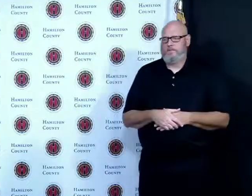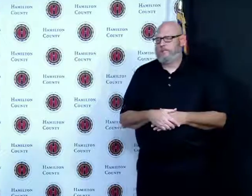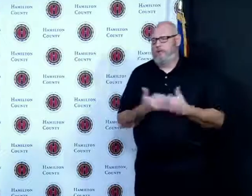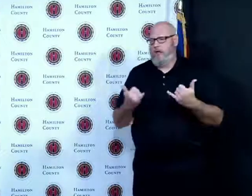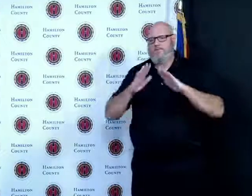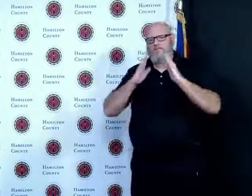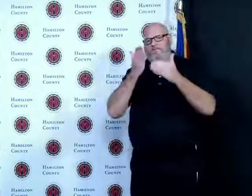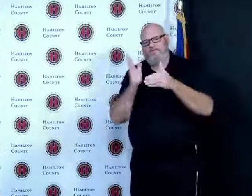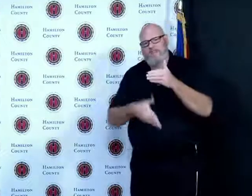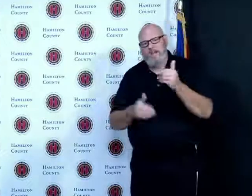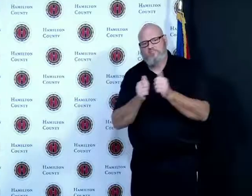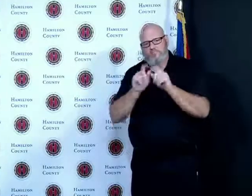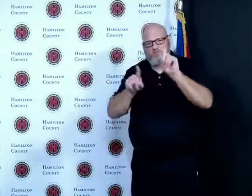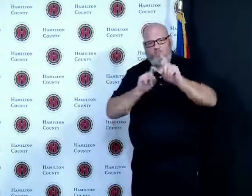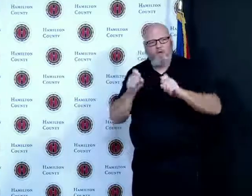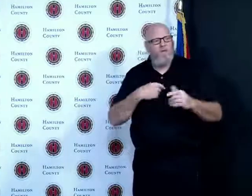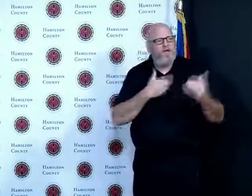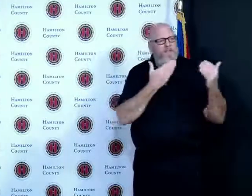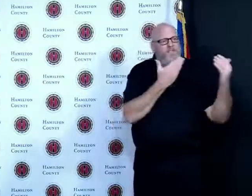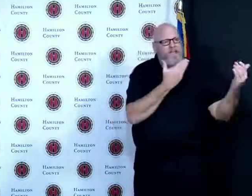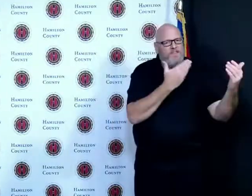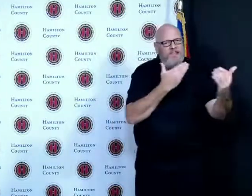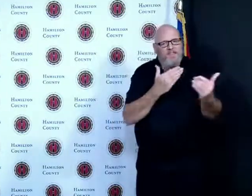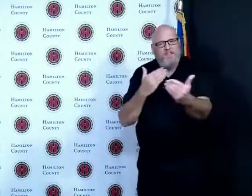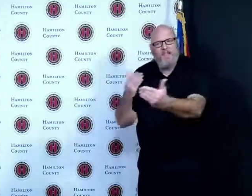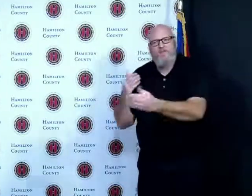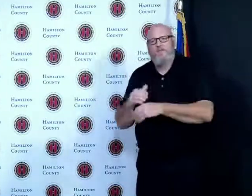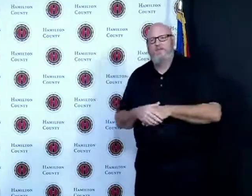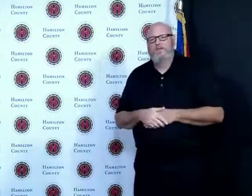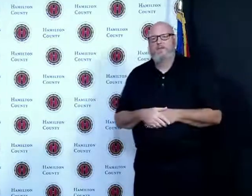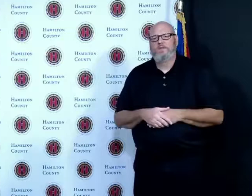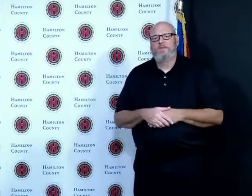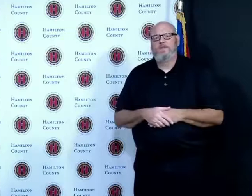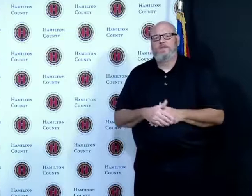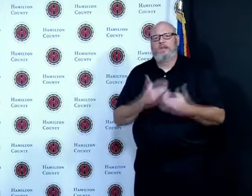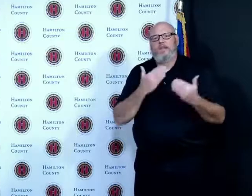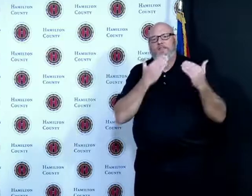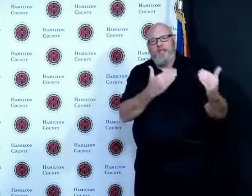forget to mention your title Greg and Renee Mahaffey Harris who is the President CEO of Closing the